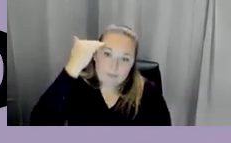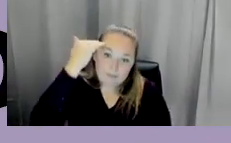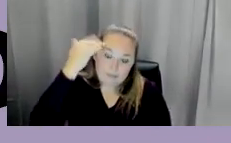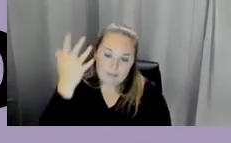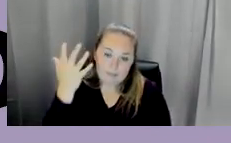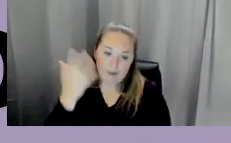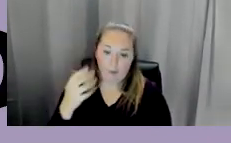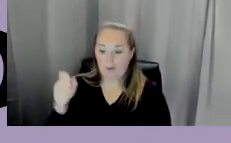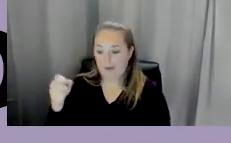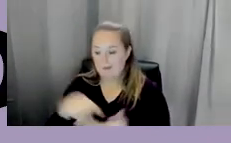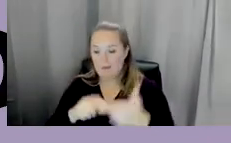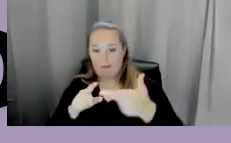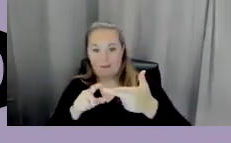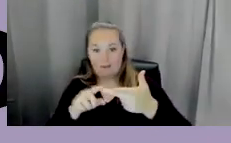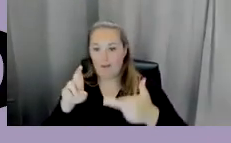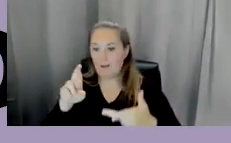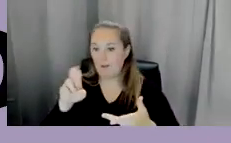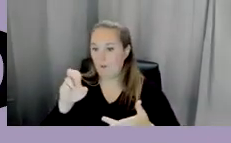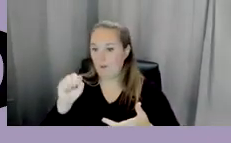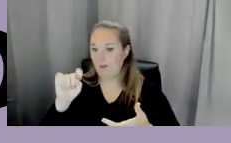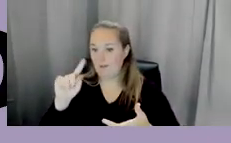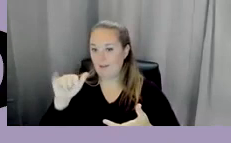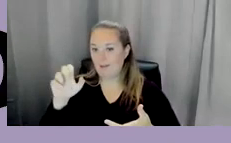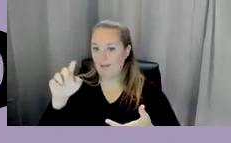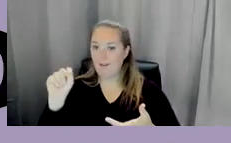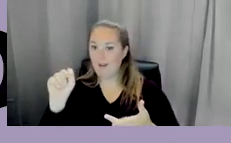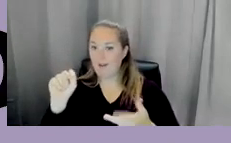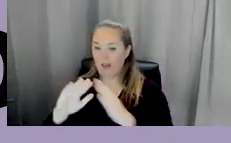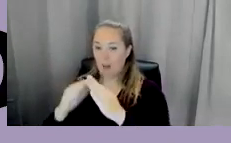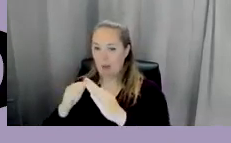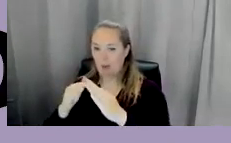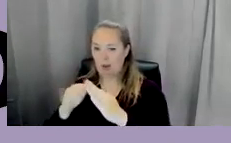SUBSET OF A SUBSET OF A GROUP WITHIN A RESILIENT COMMUNITY.